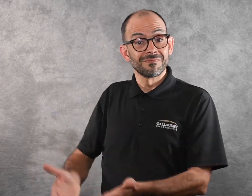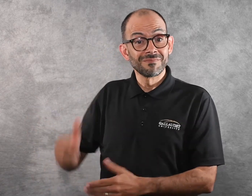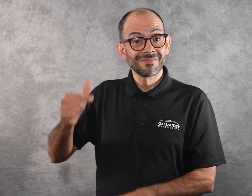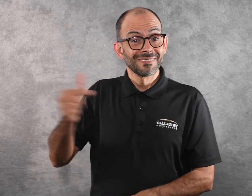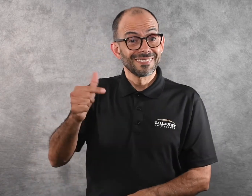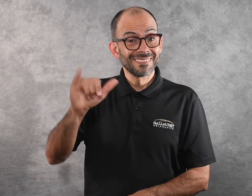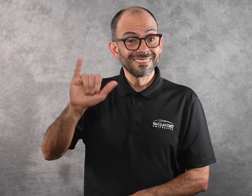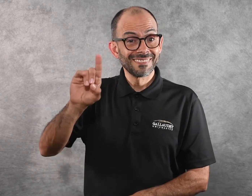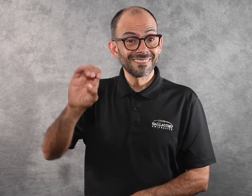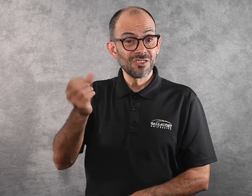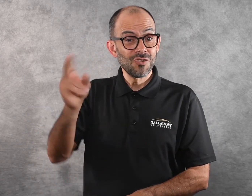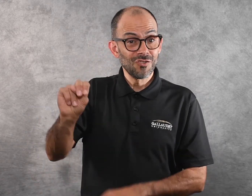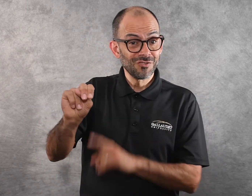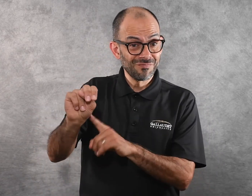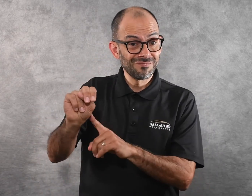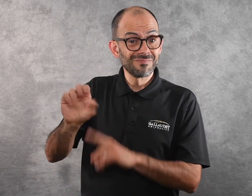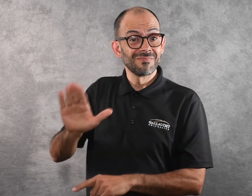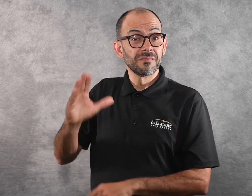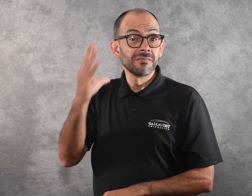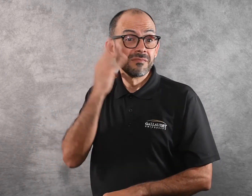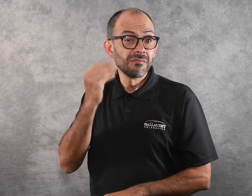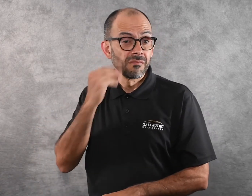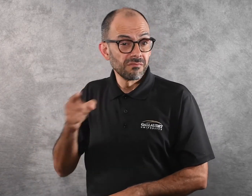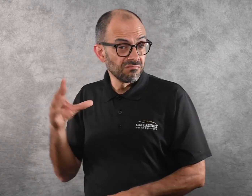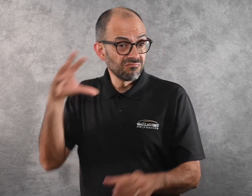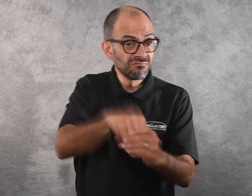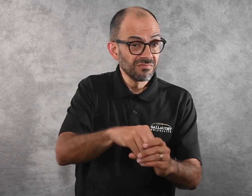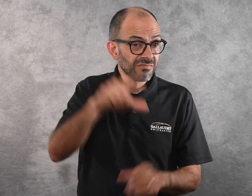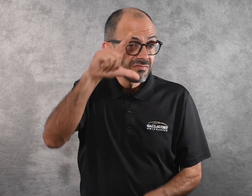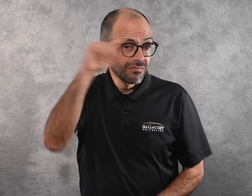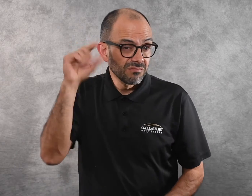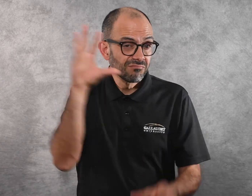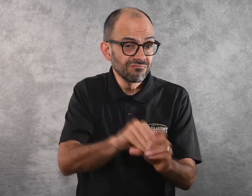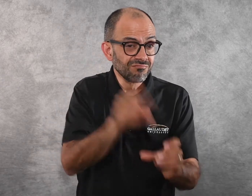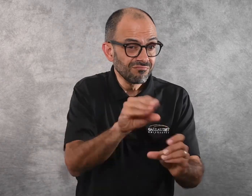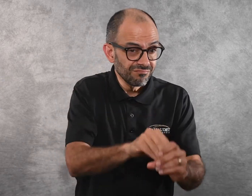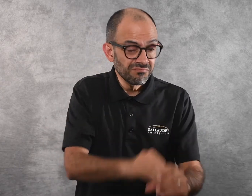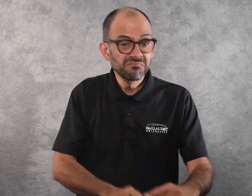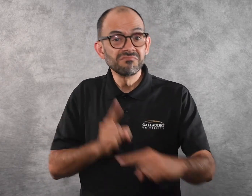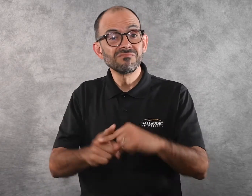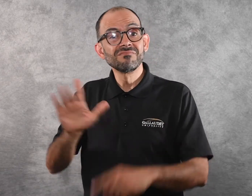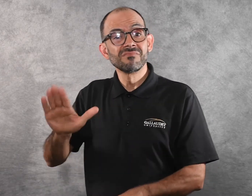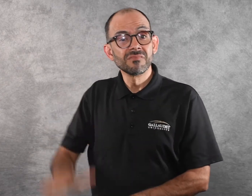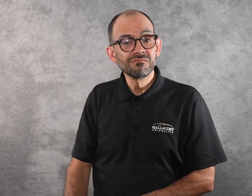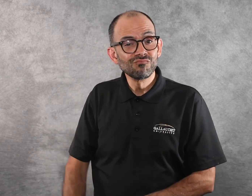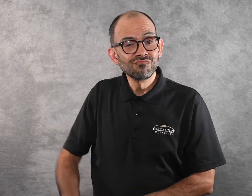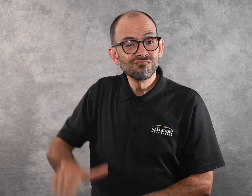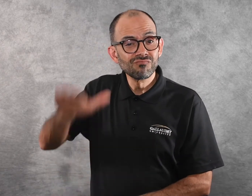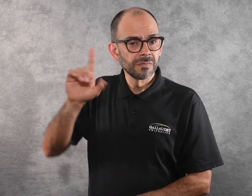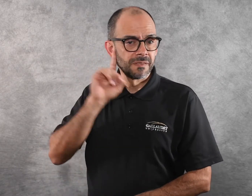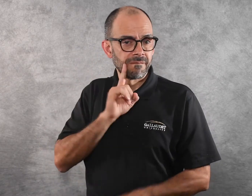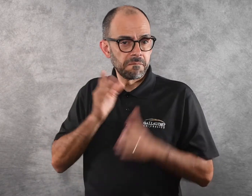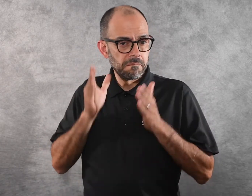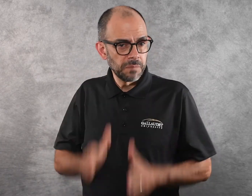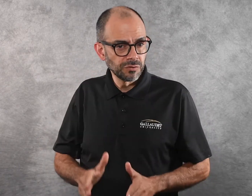Gideon's experiences at Gallaudet and growing up as a Deaf person